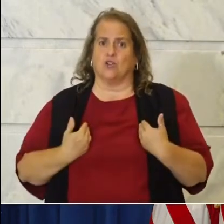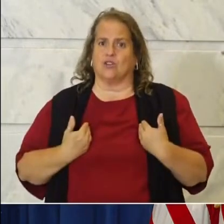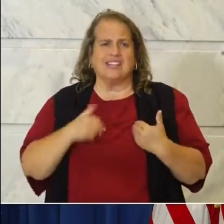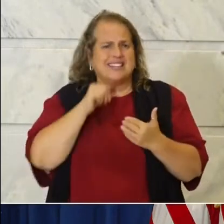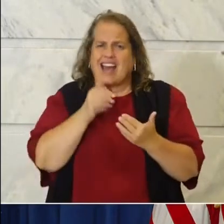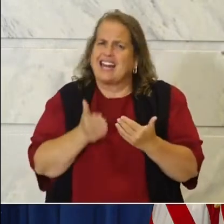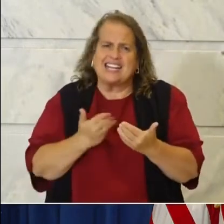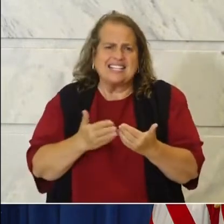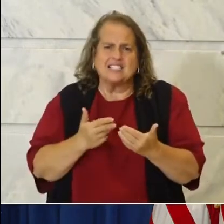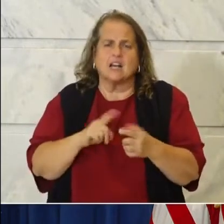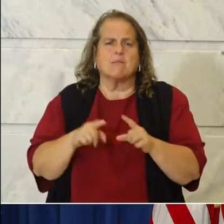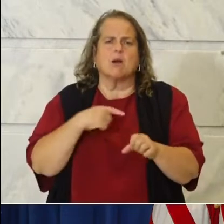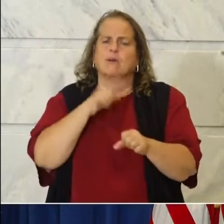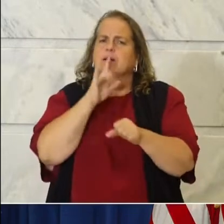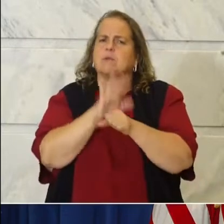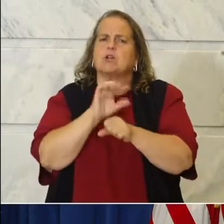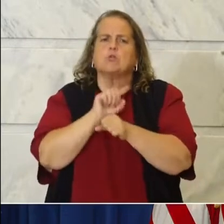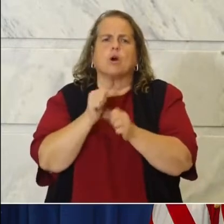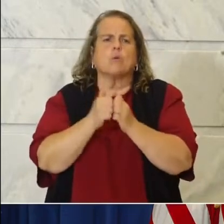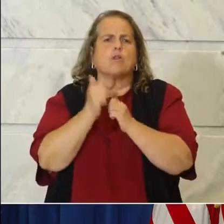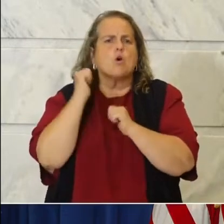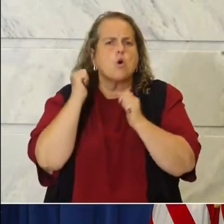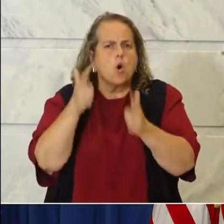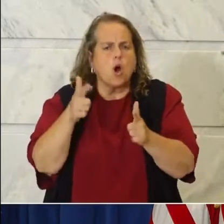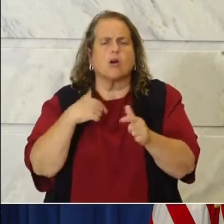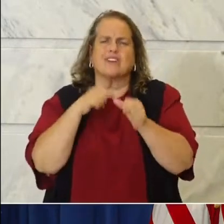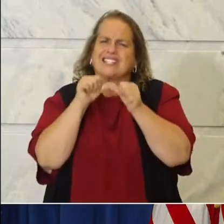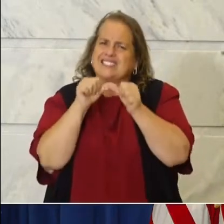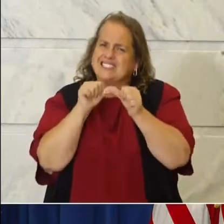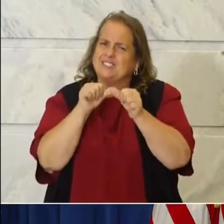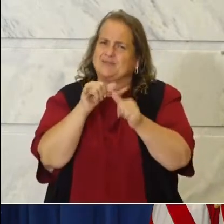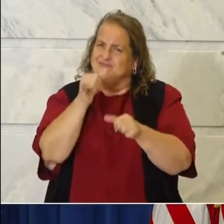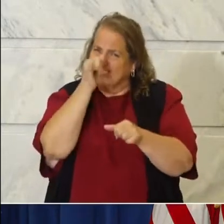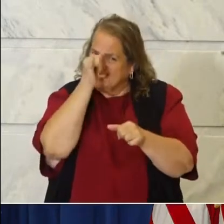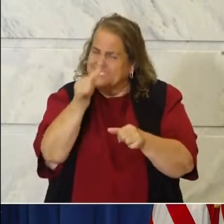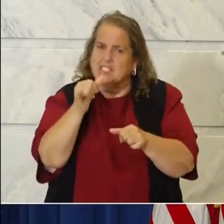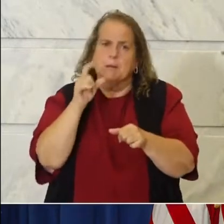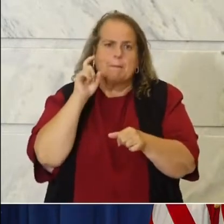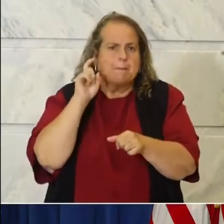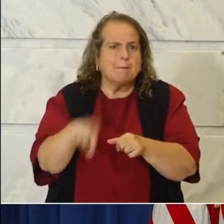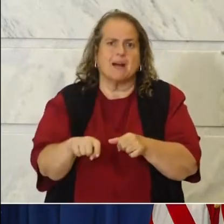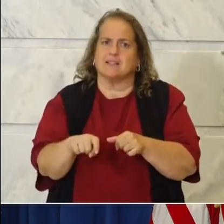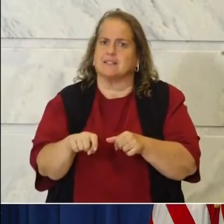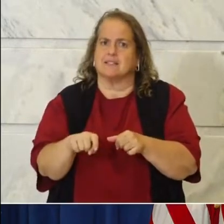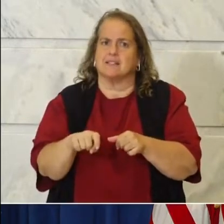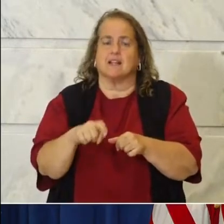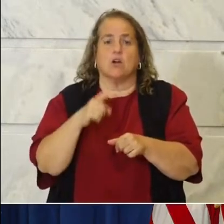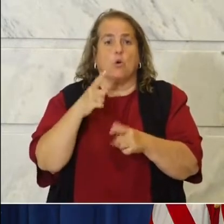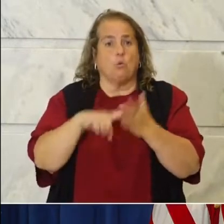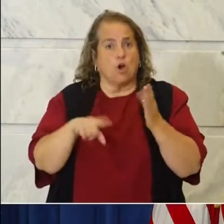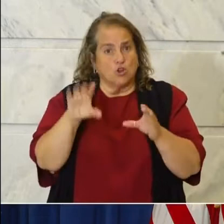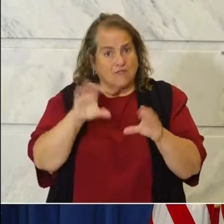everyone in Kentucky to keep his many as we possibly can safe. And I thank you for all you've done because it's made a difference. And if you have any